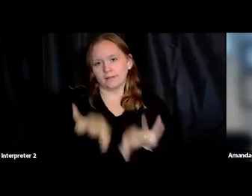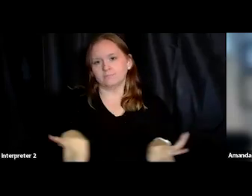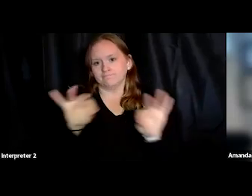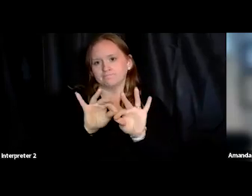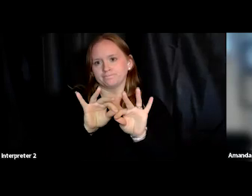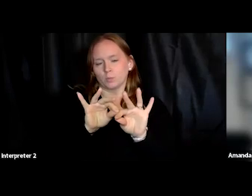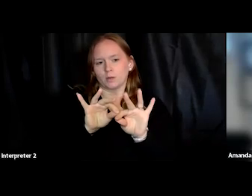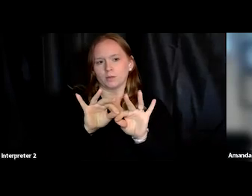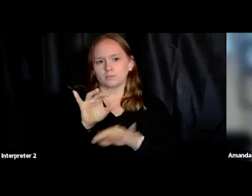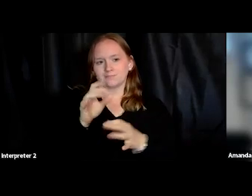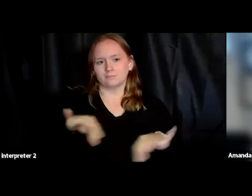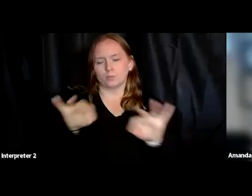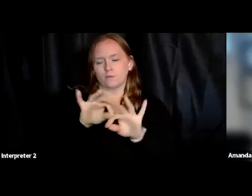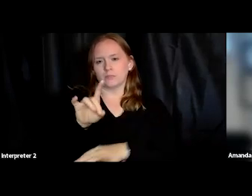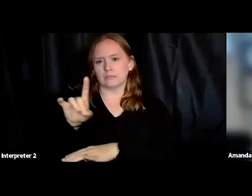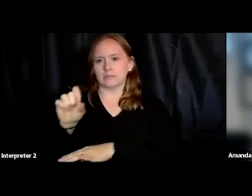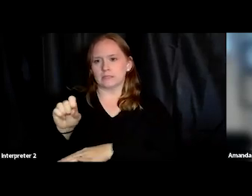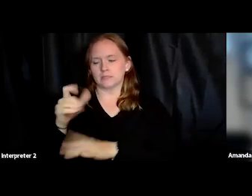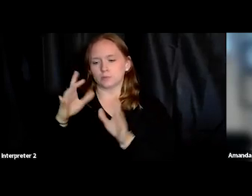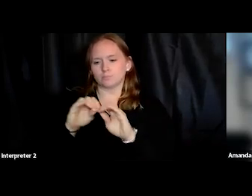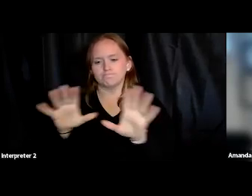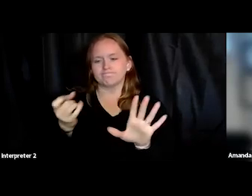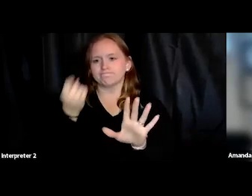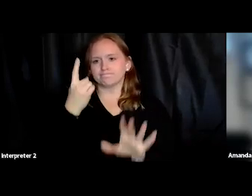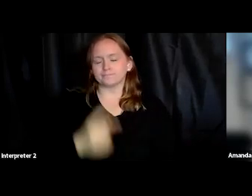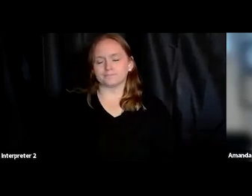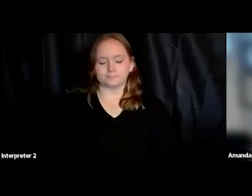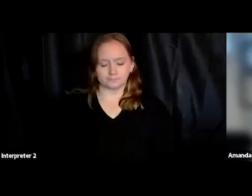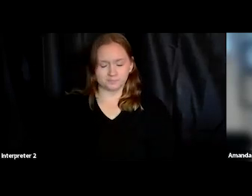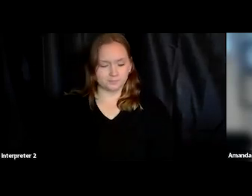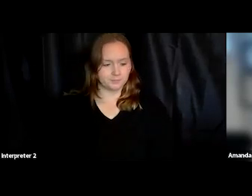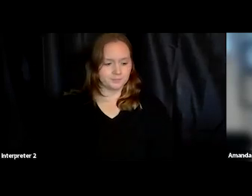So the actual diagnoses an applicant has